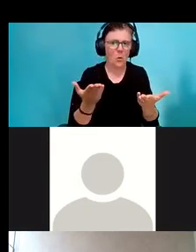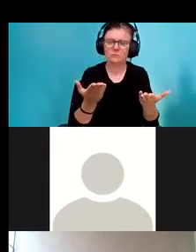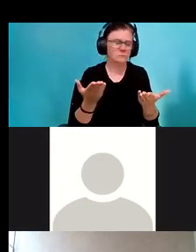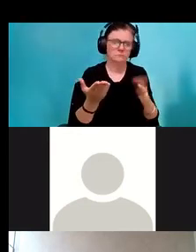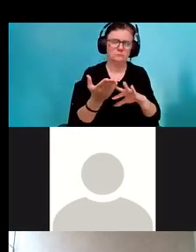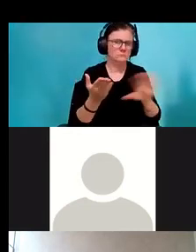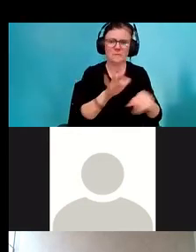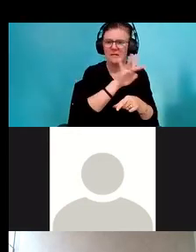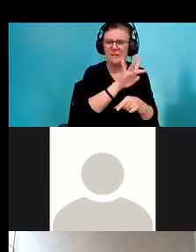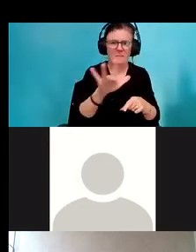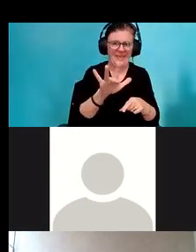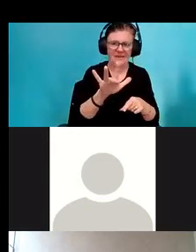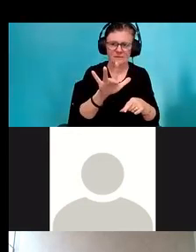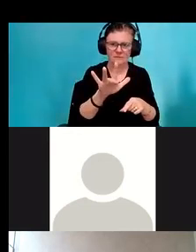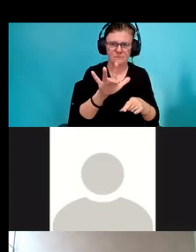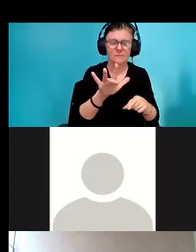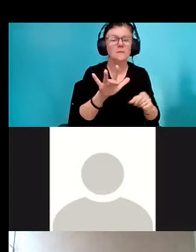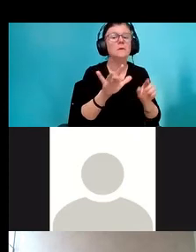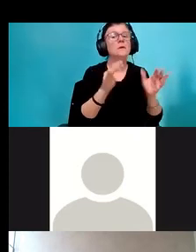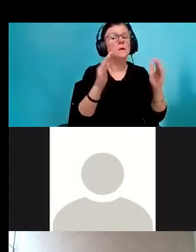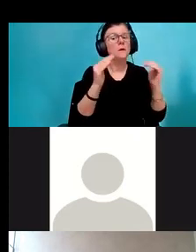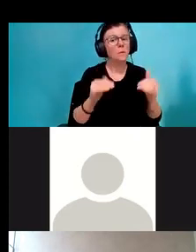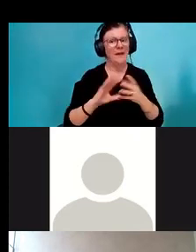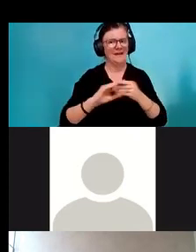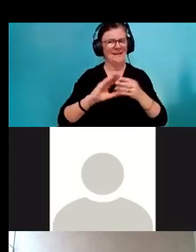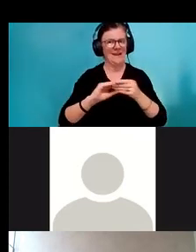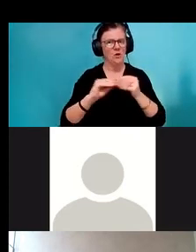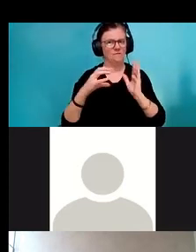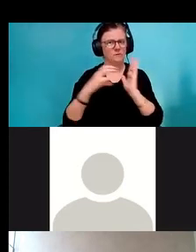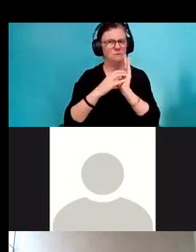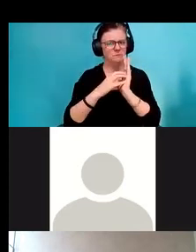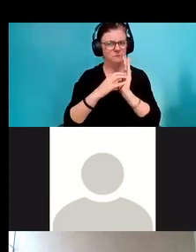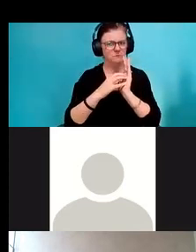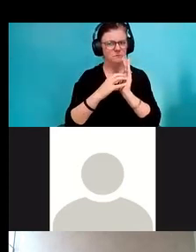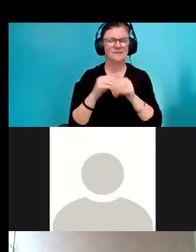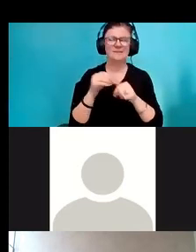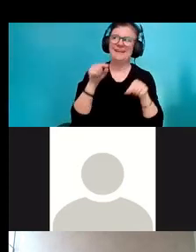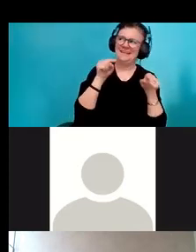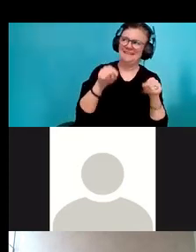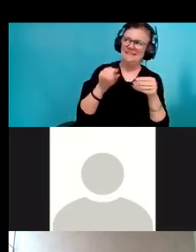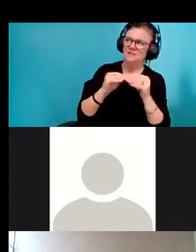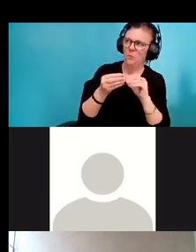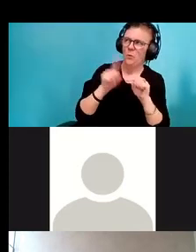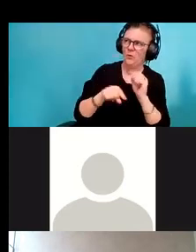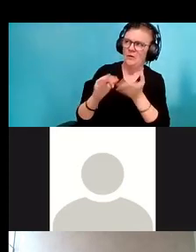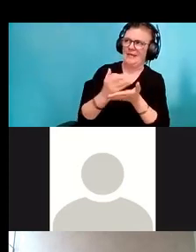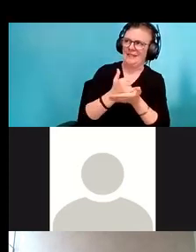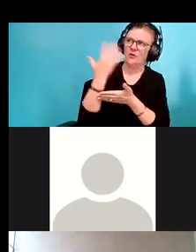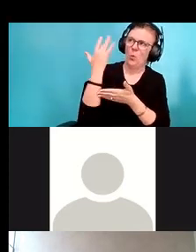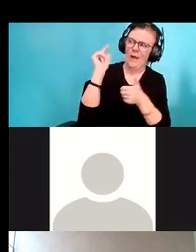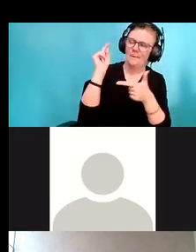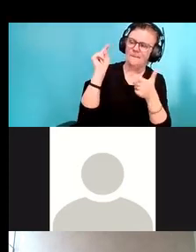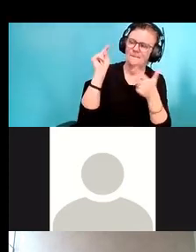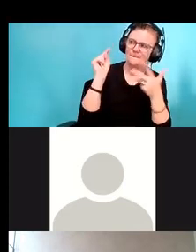So use the narrative to explain any missing data or activities that you conducted, but you're unable to quantify